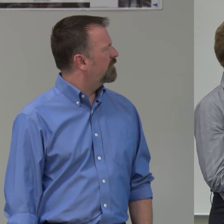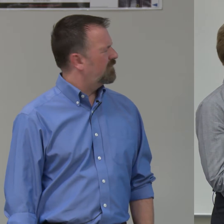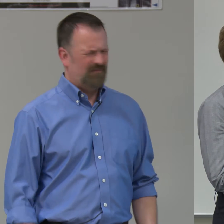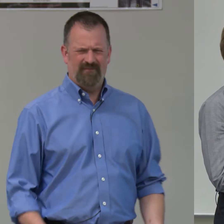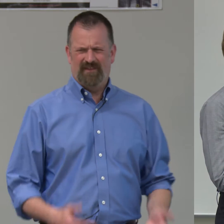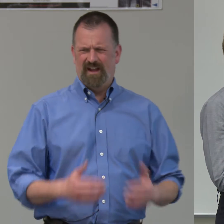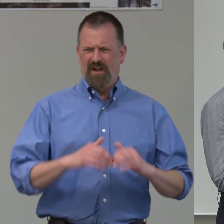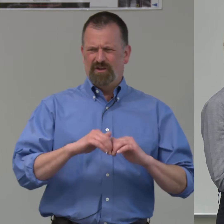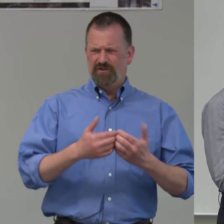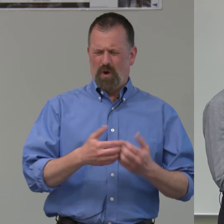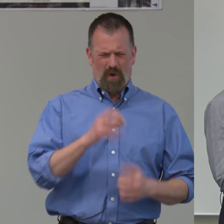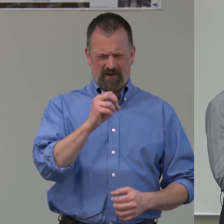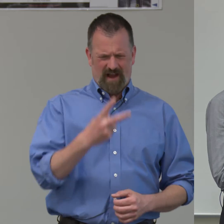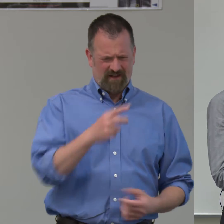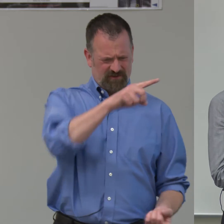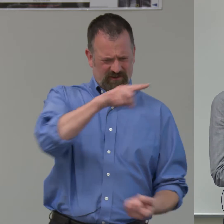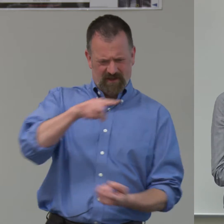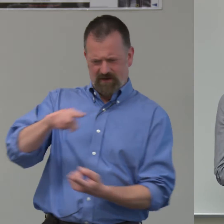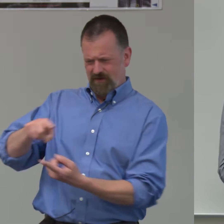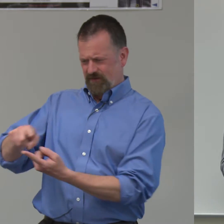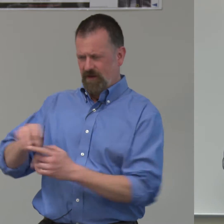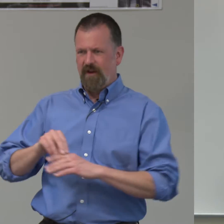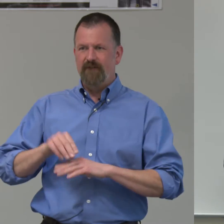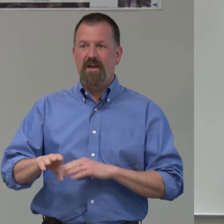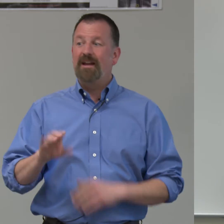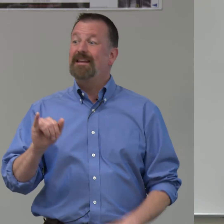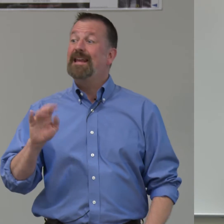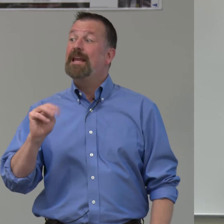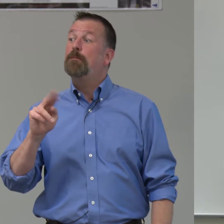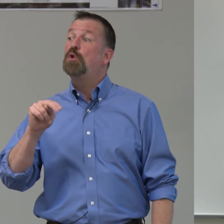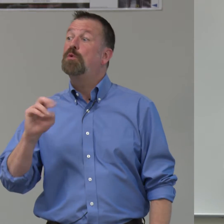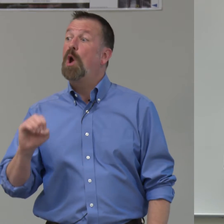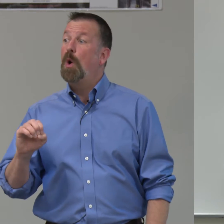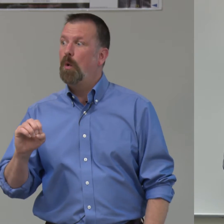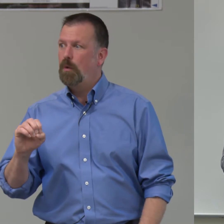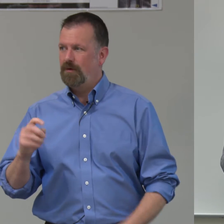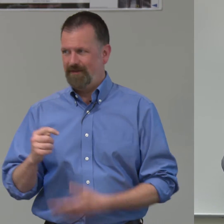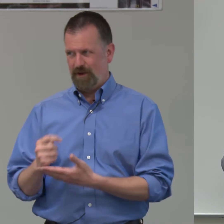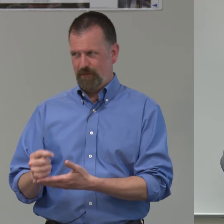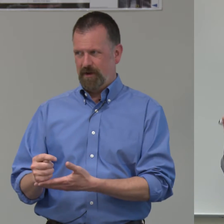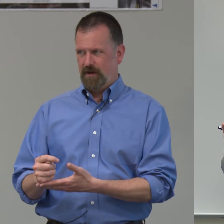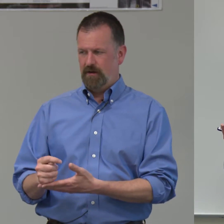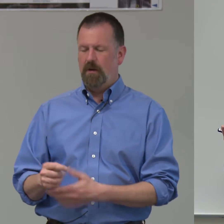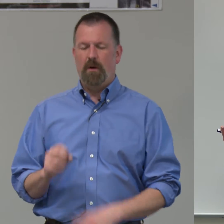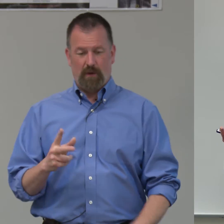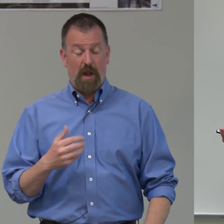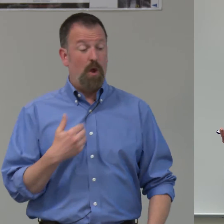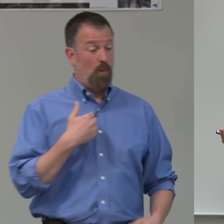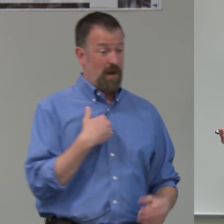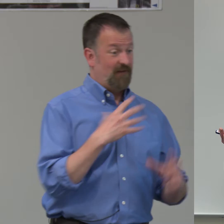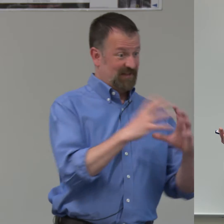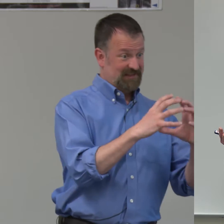in oxygen affect immunotherapy because, again, remember, the same thing--if we're going to have cells that are going to kill tumor cells,